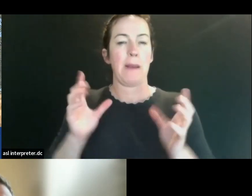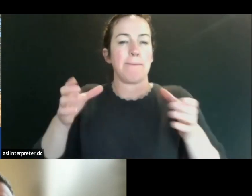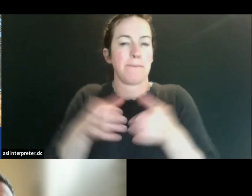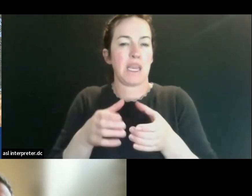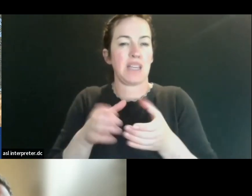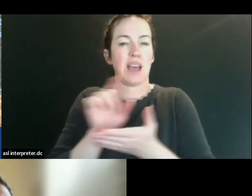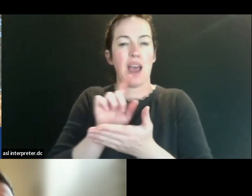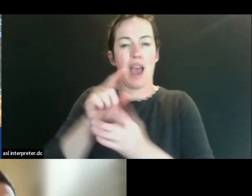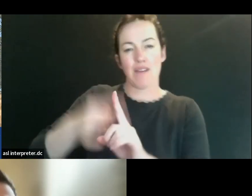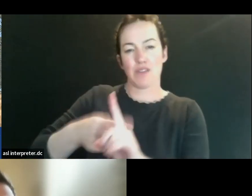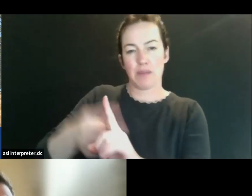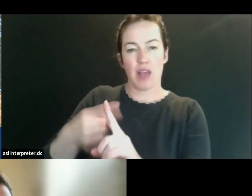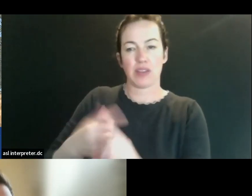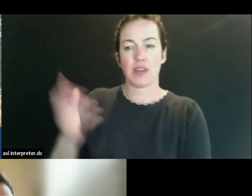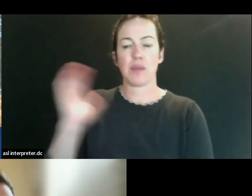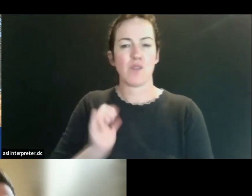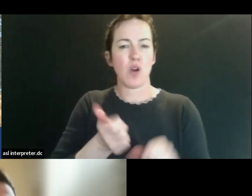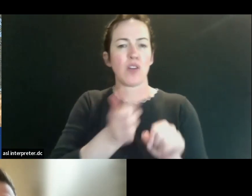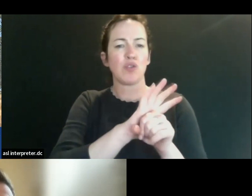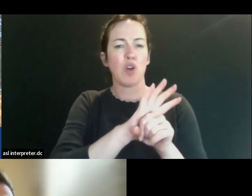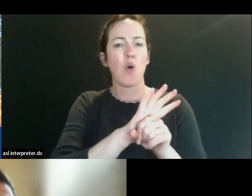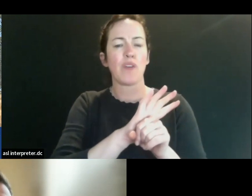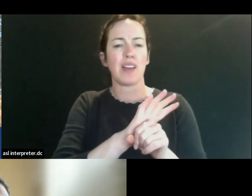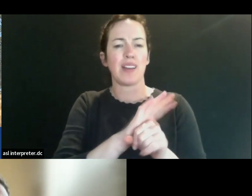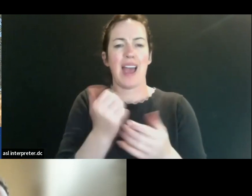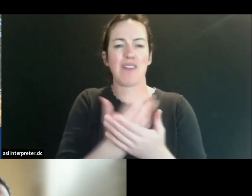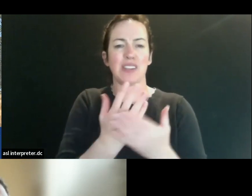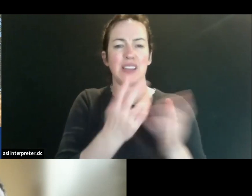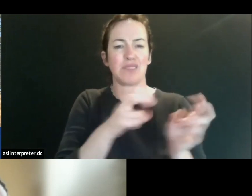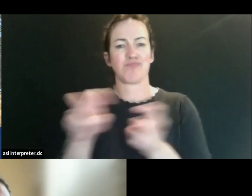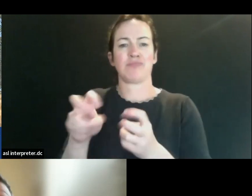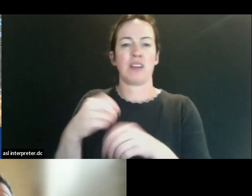During the pandemic, everything moved virtual. So initially, we had an older platform and